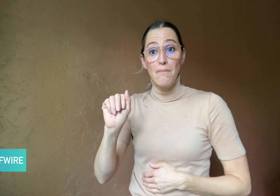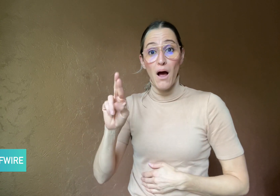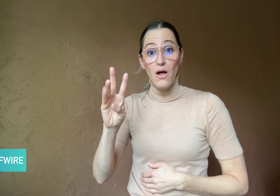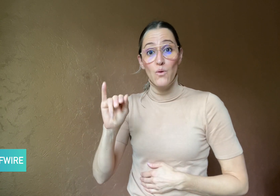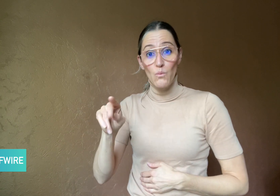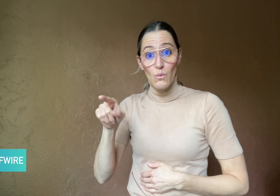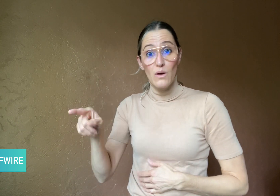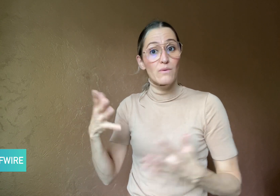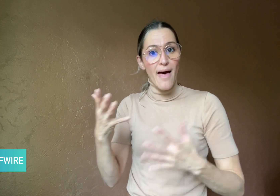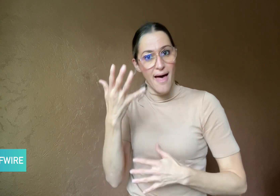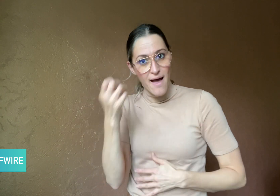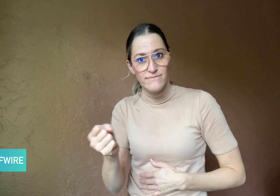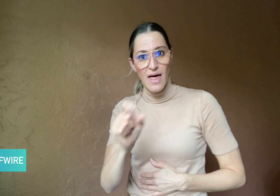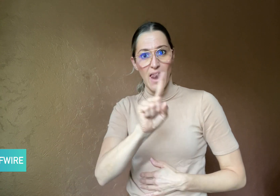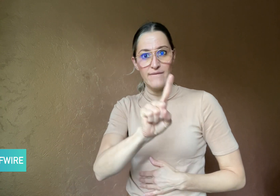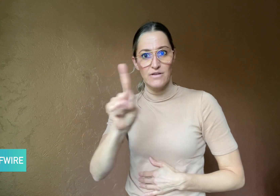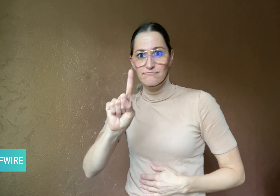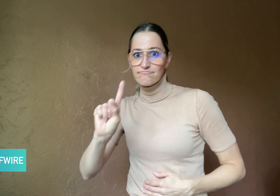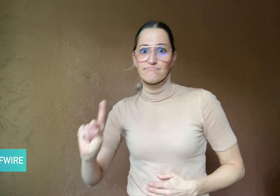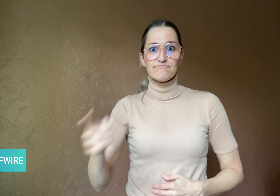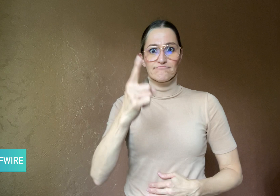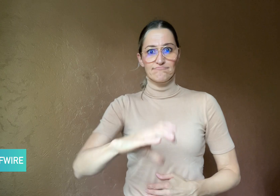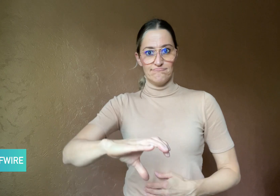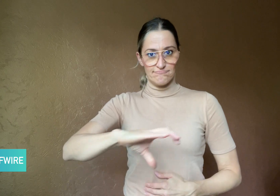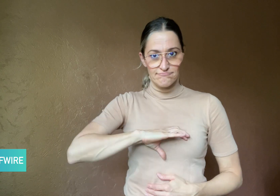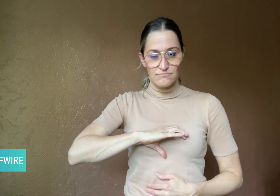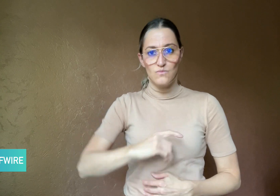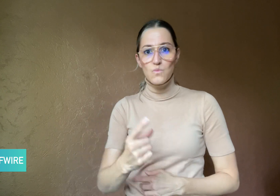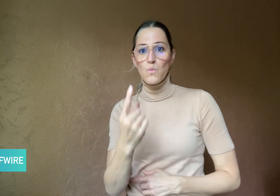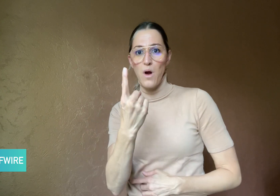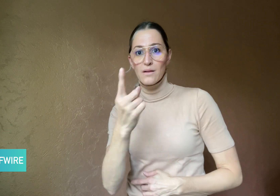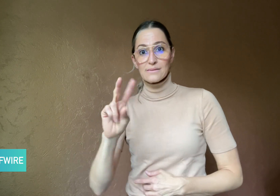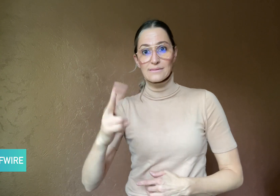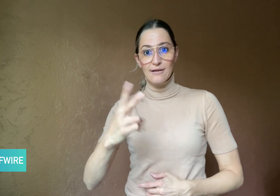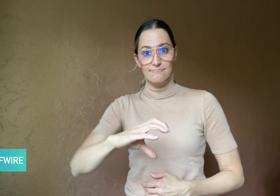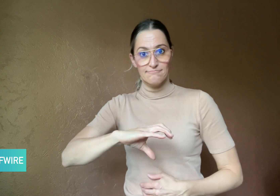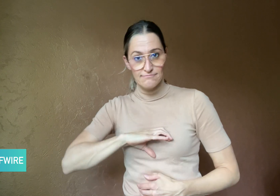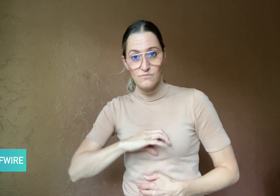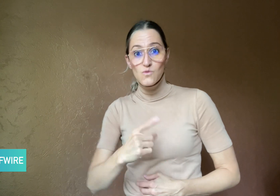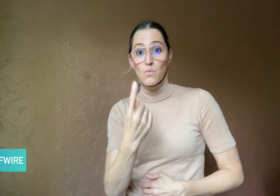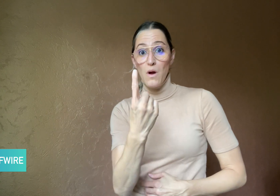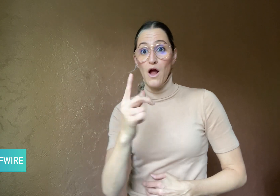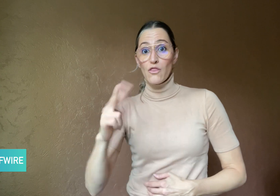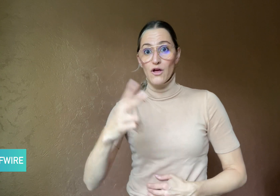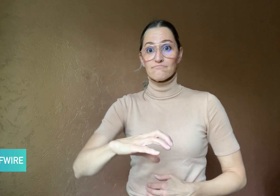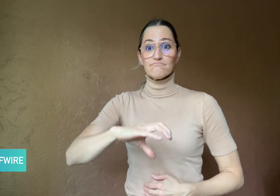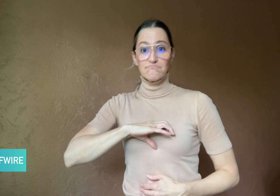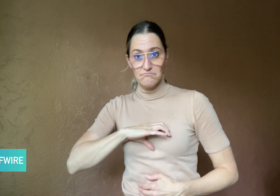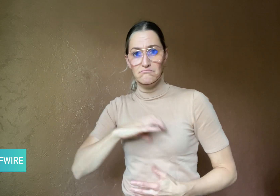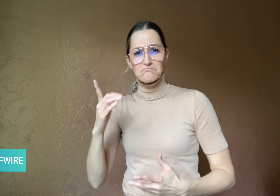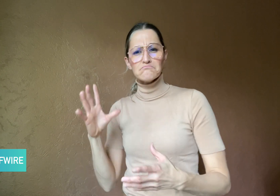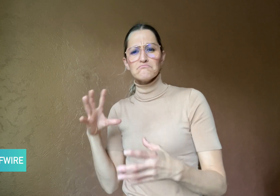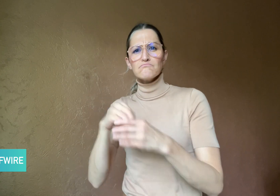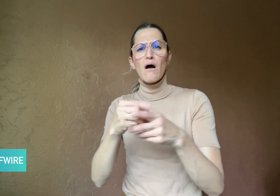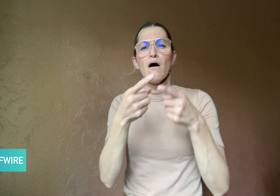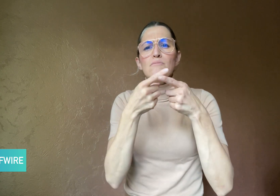her rare talent. Barwin holds 11 gold medals, 1 silver,